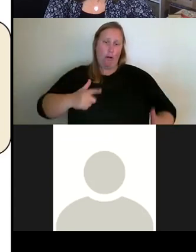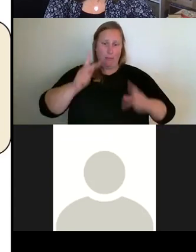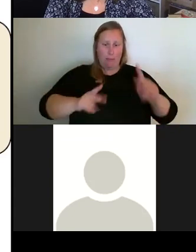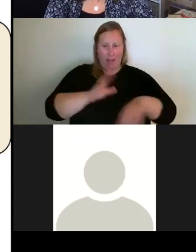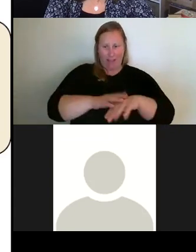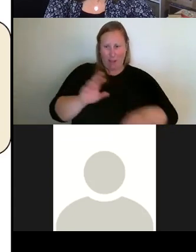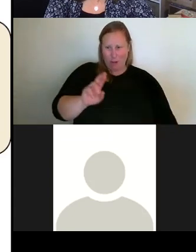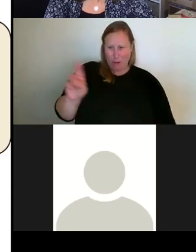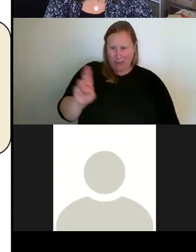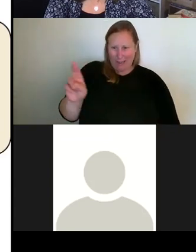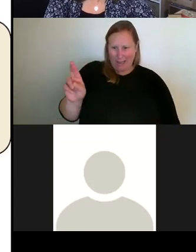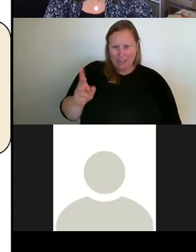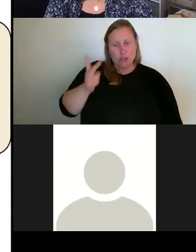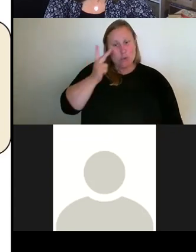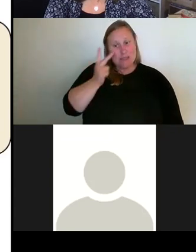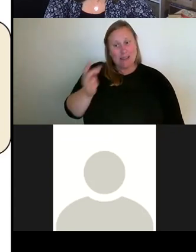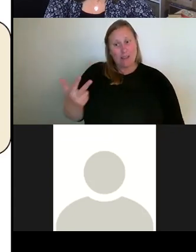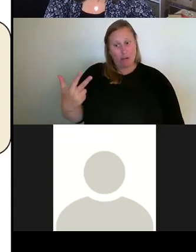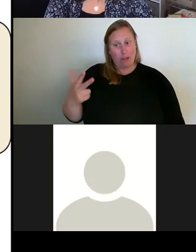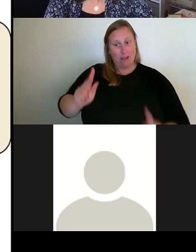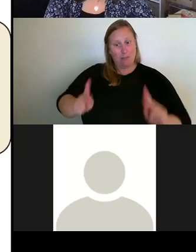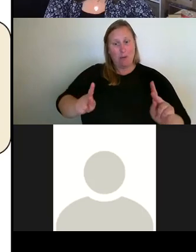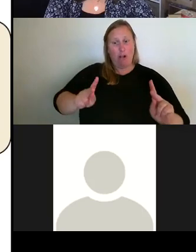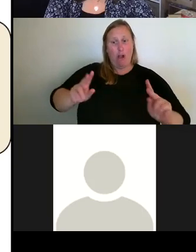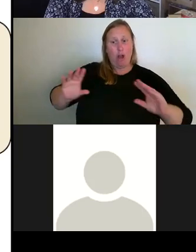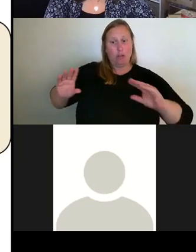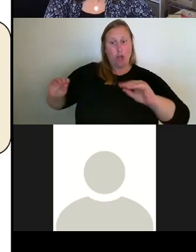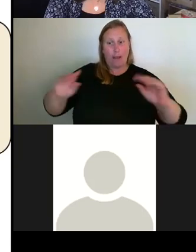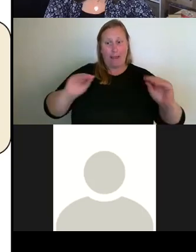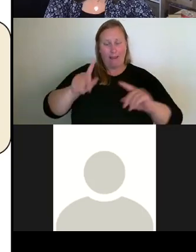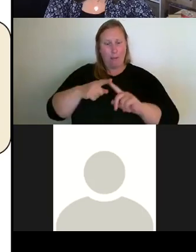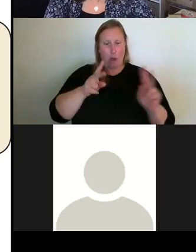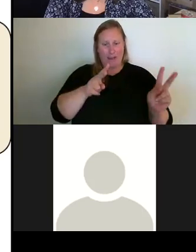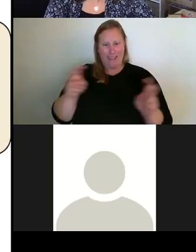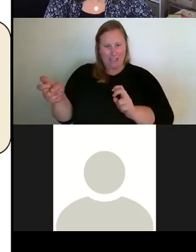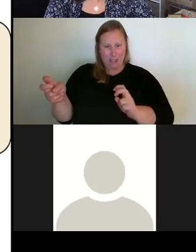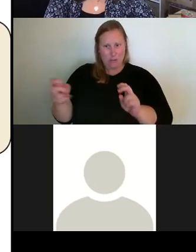three people talking about the types of issues related to this.